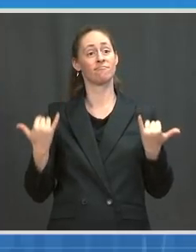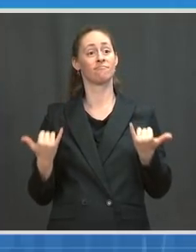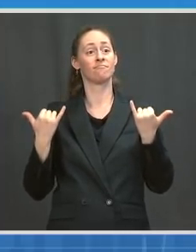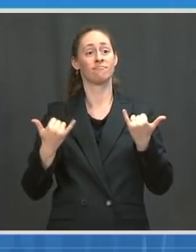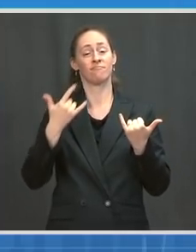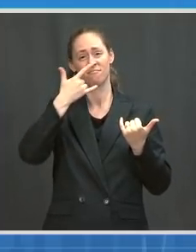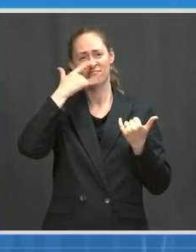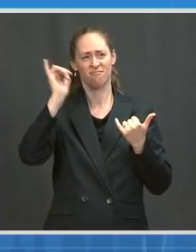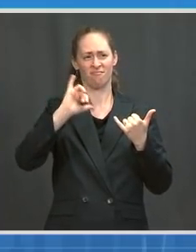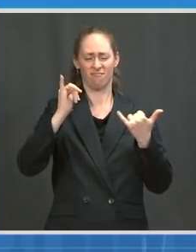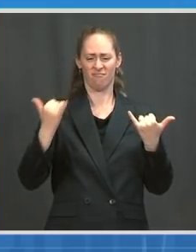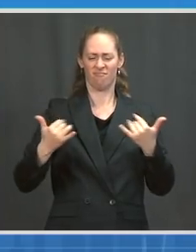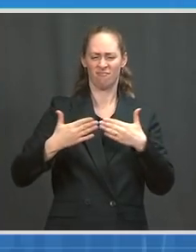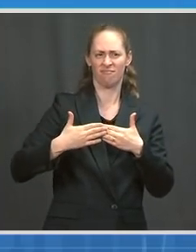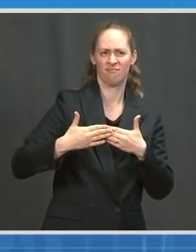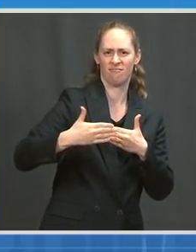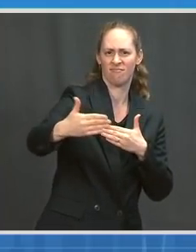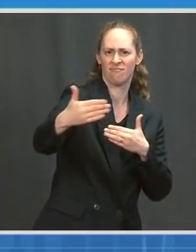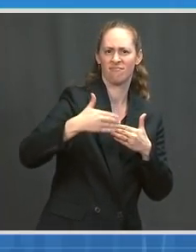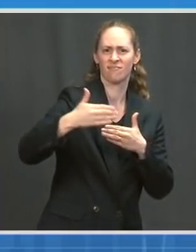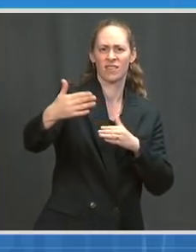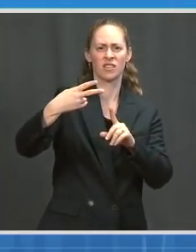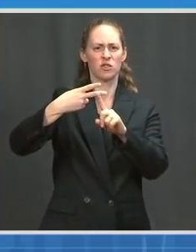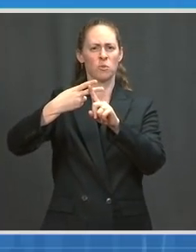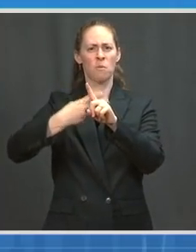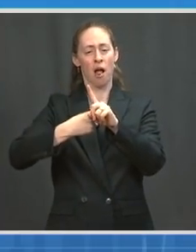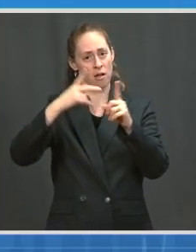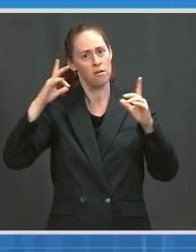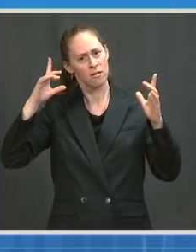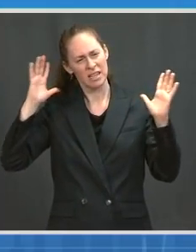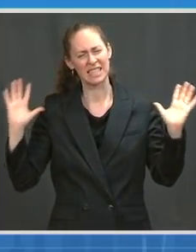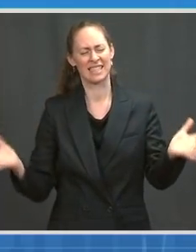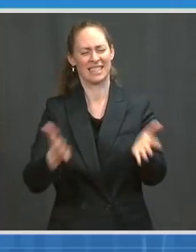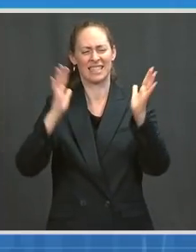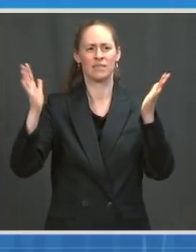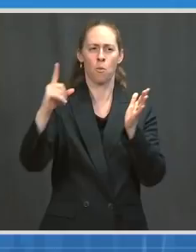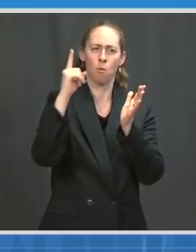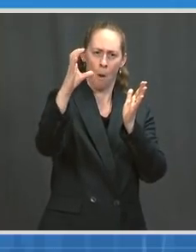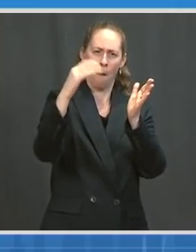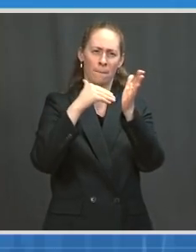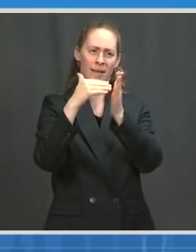over the first 100 days with millions of vaccines, tens of thousands of vaccination locations,